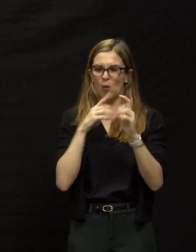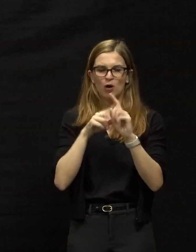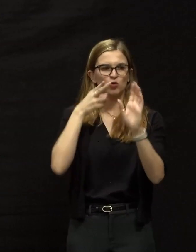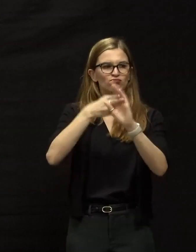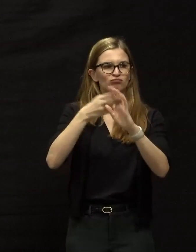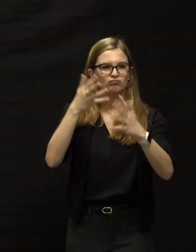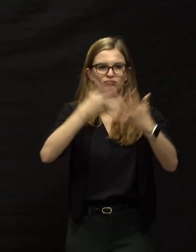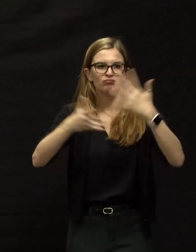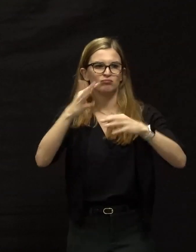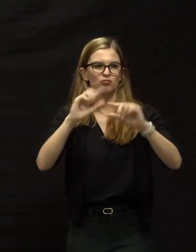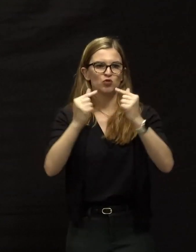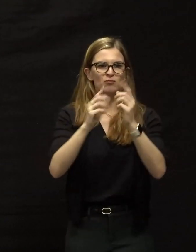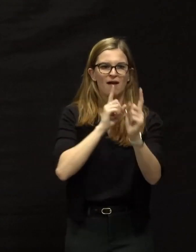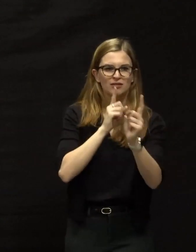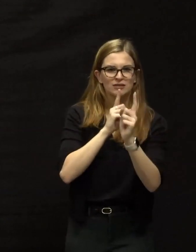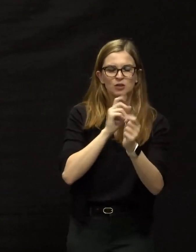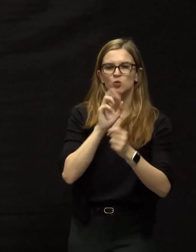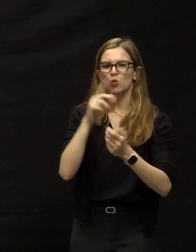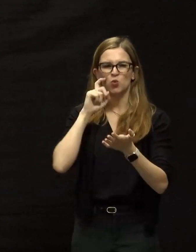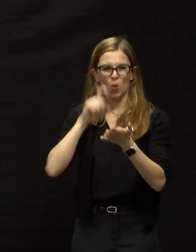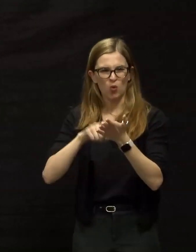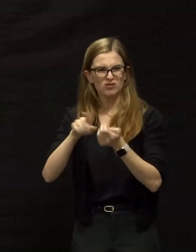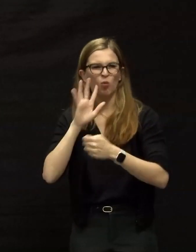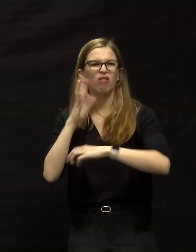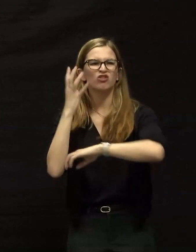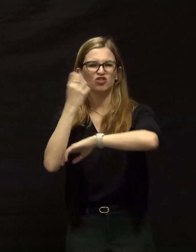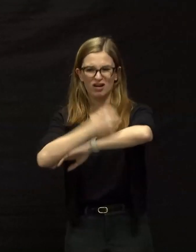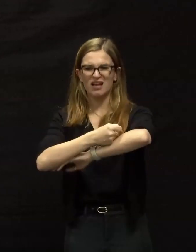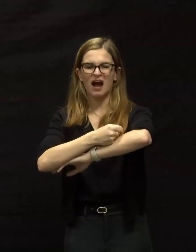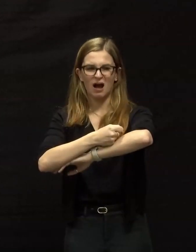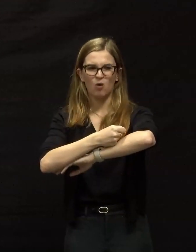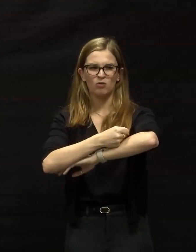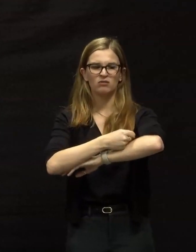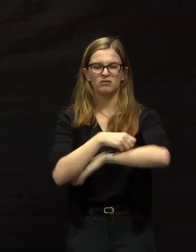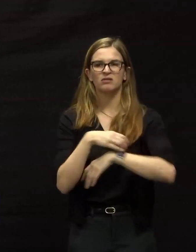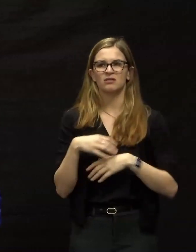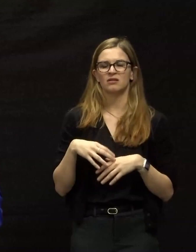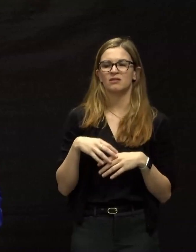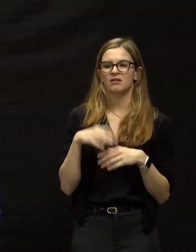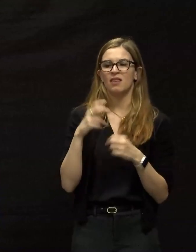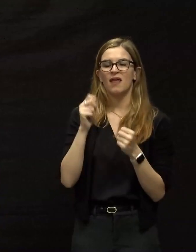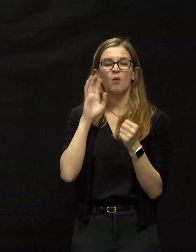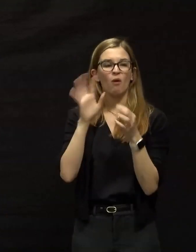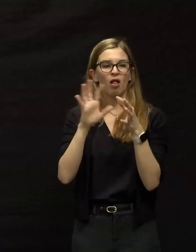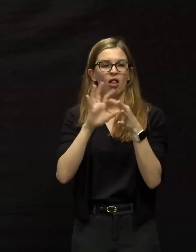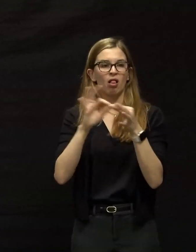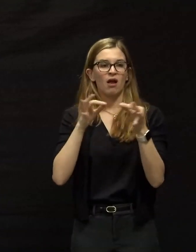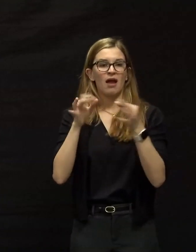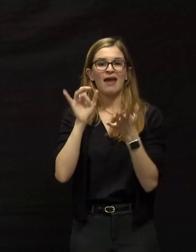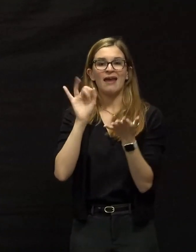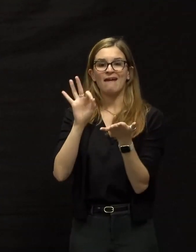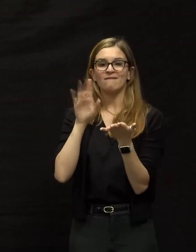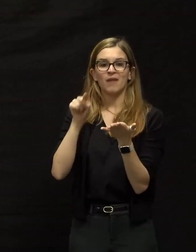Maybe child's withdrawn, they're not engaged with social conversations. We'll mention that they shut down, for example.